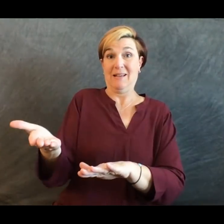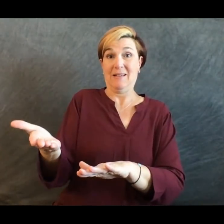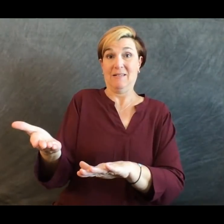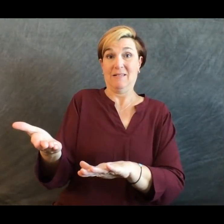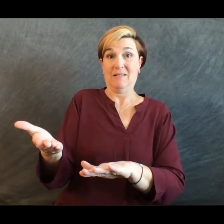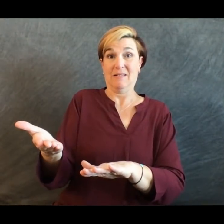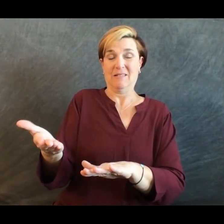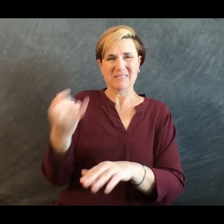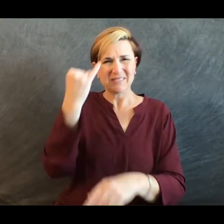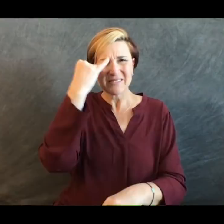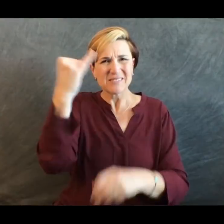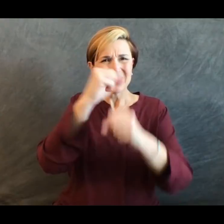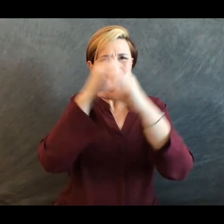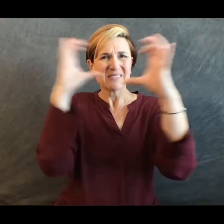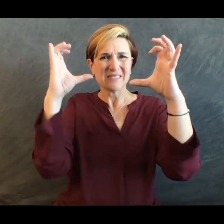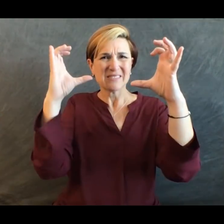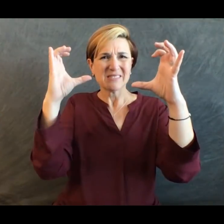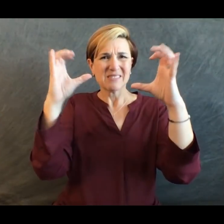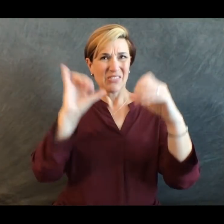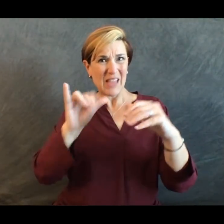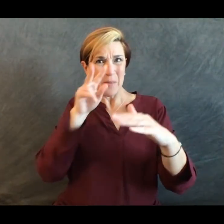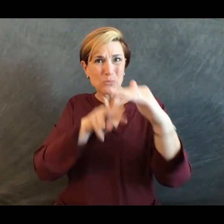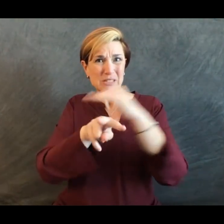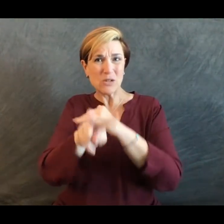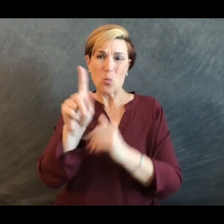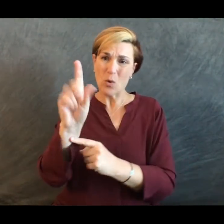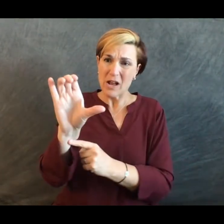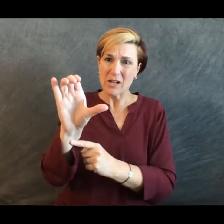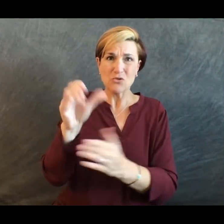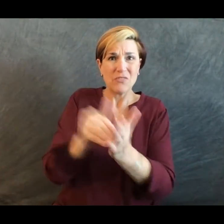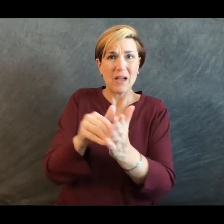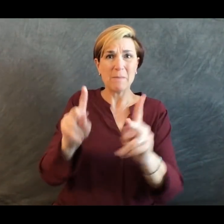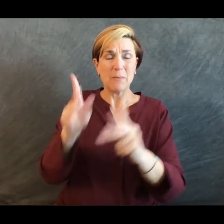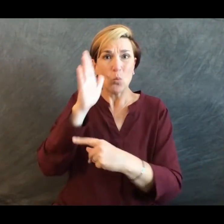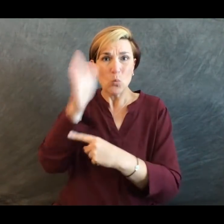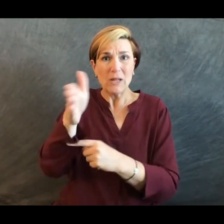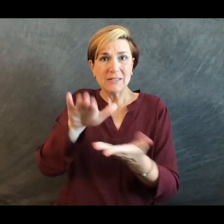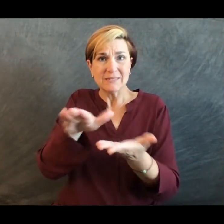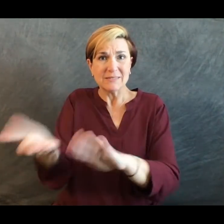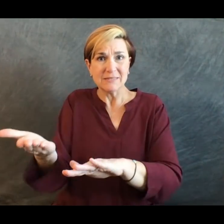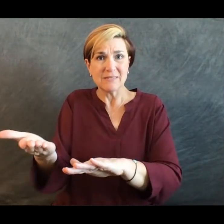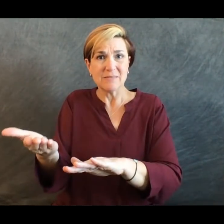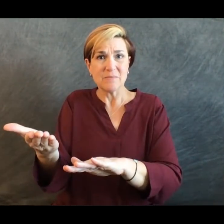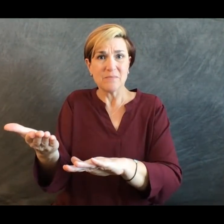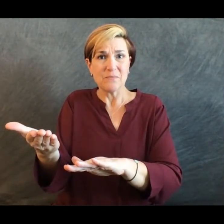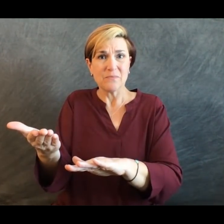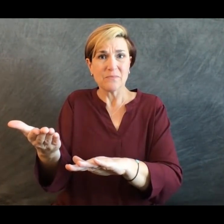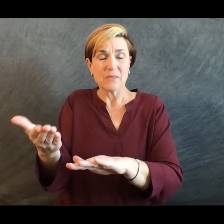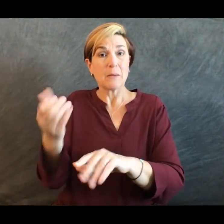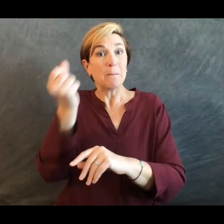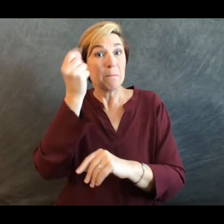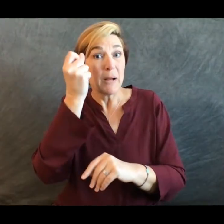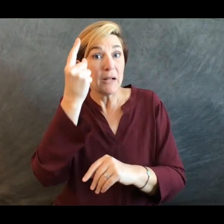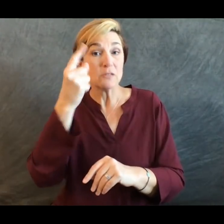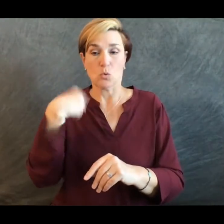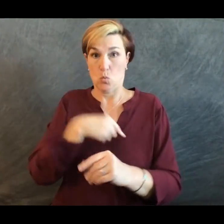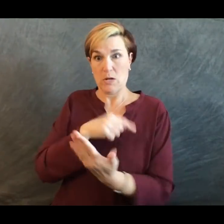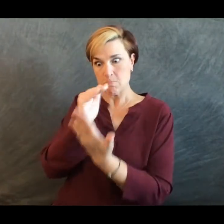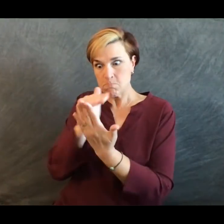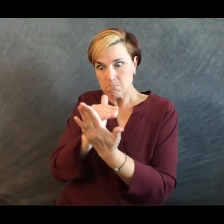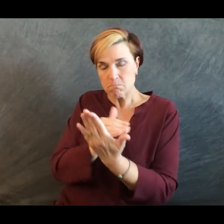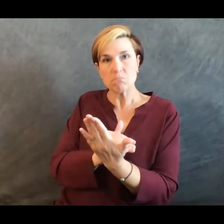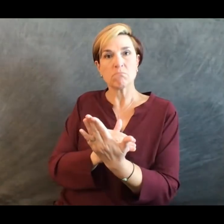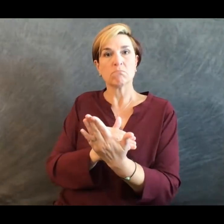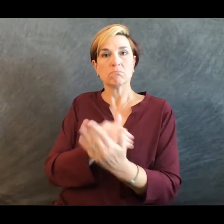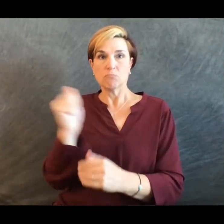end with a tremendous amount of work and a tremendous amount of you can call it